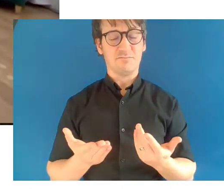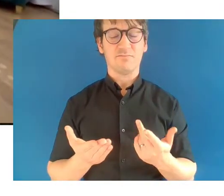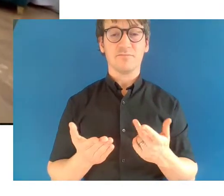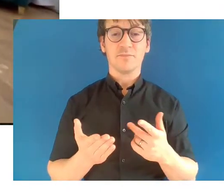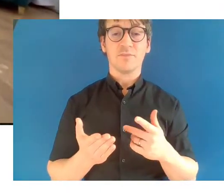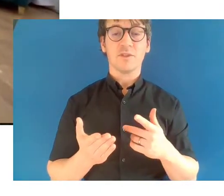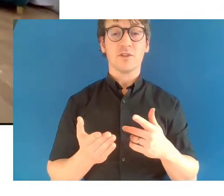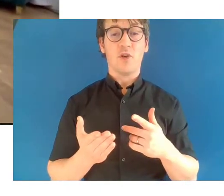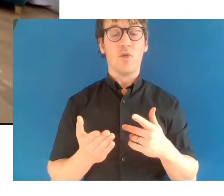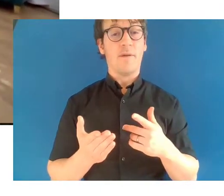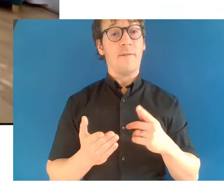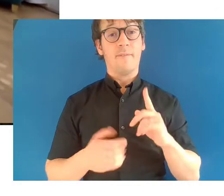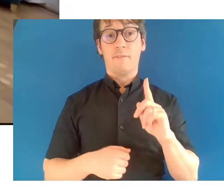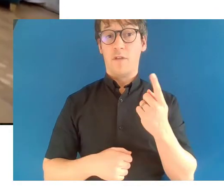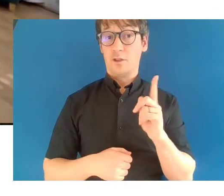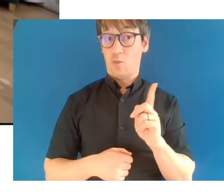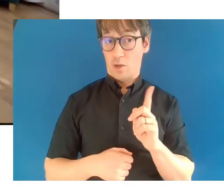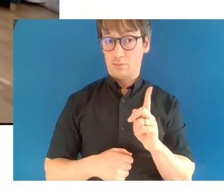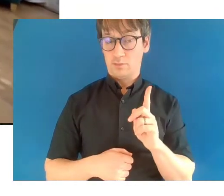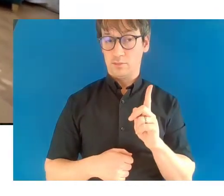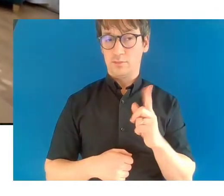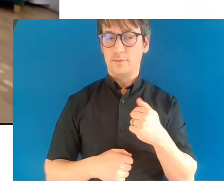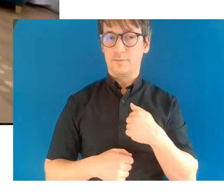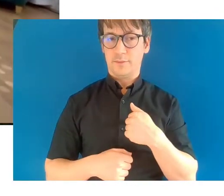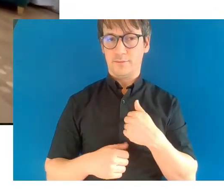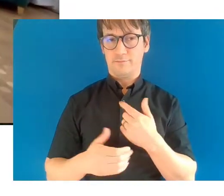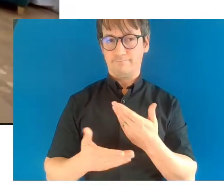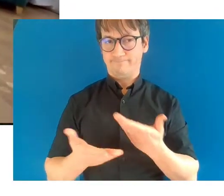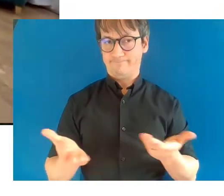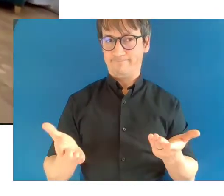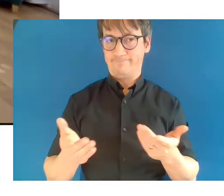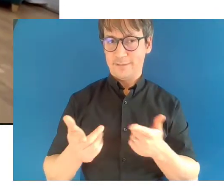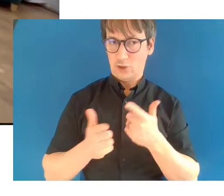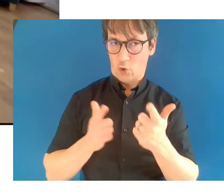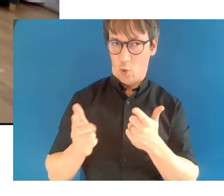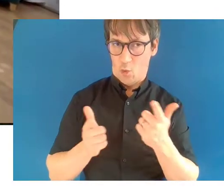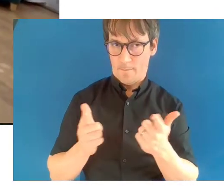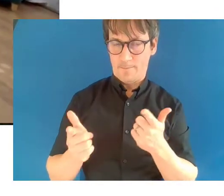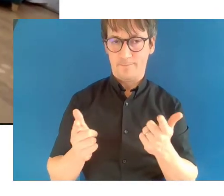So to start off with I’m first going to give you a quick tour of the studio and then